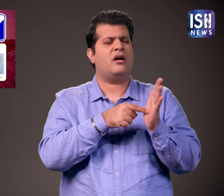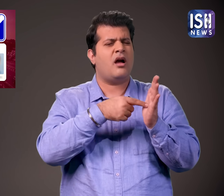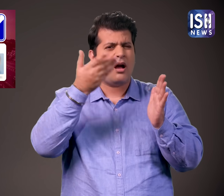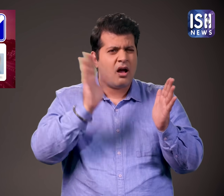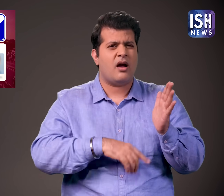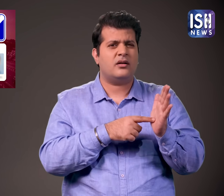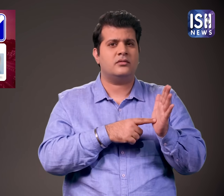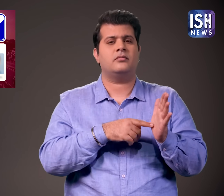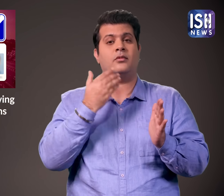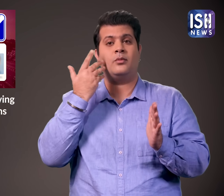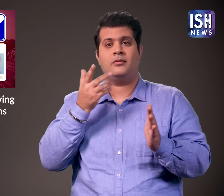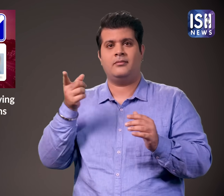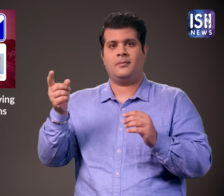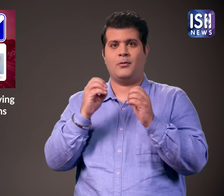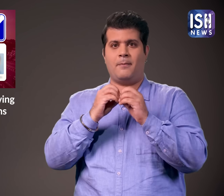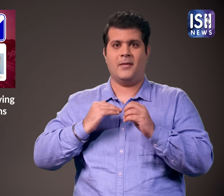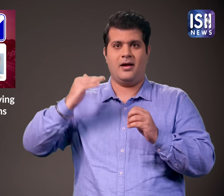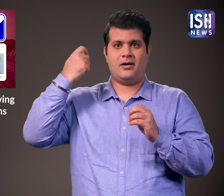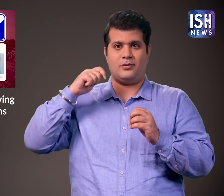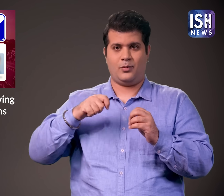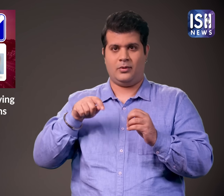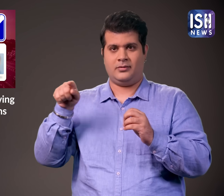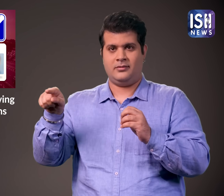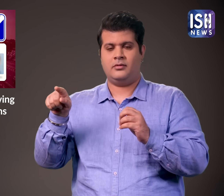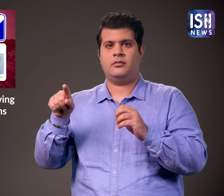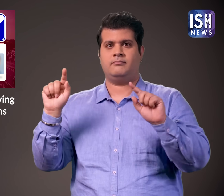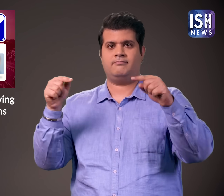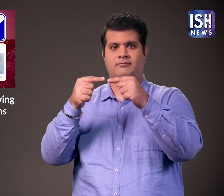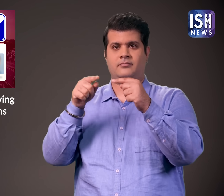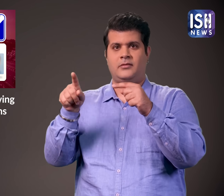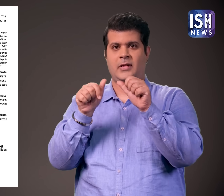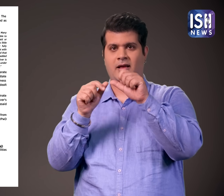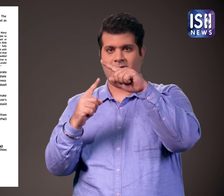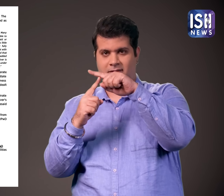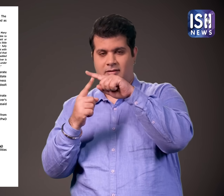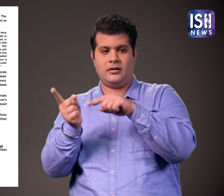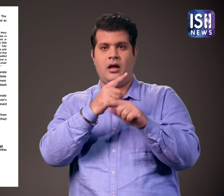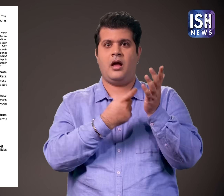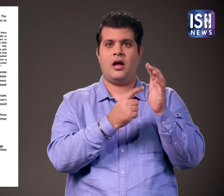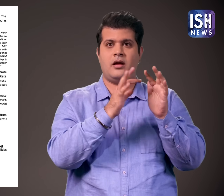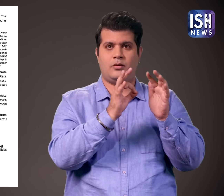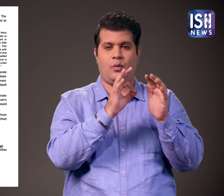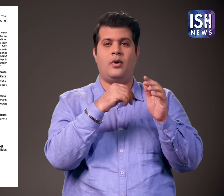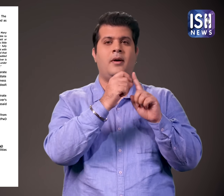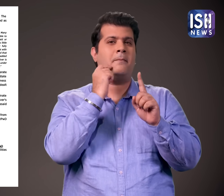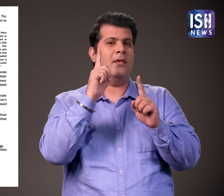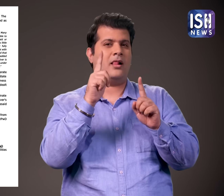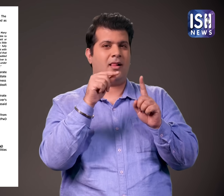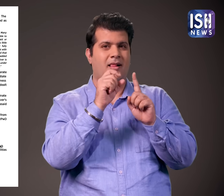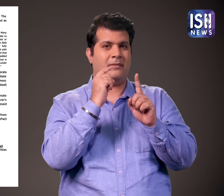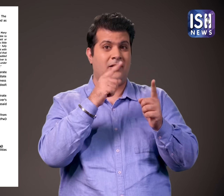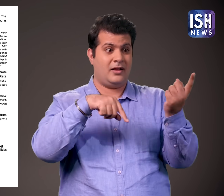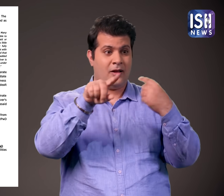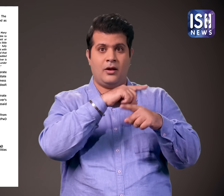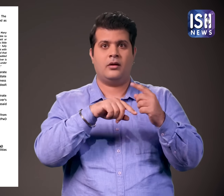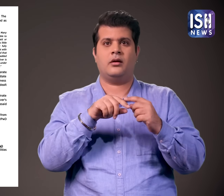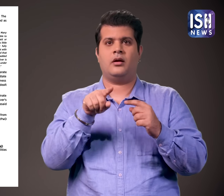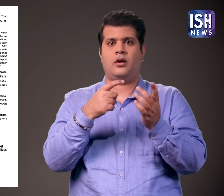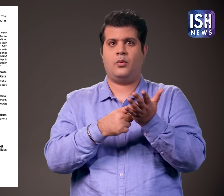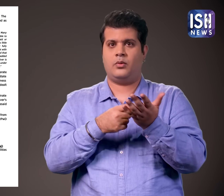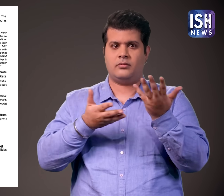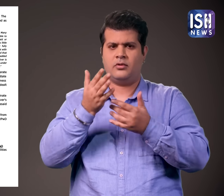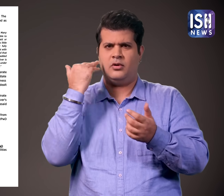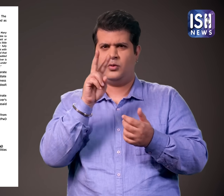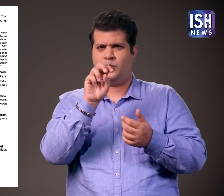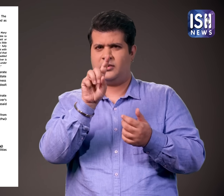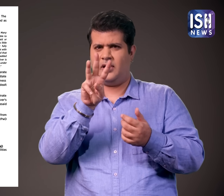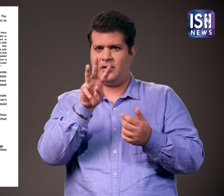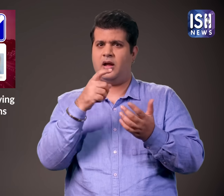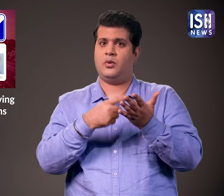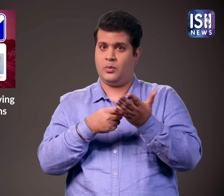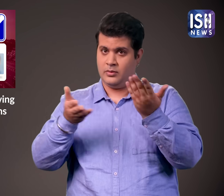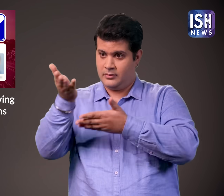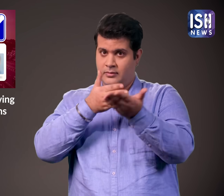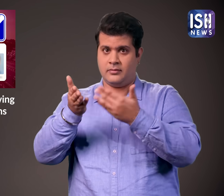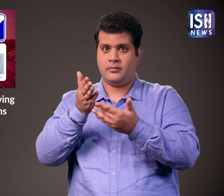This instruction was issued after the Bombay High Court’s order in the case Ashok Tribhuvan v/s. RTO & Others